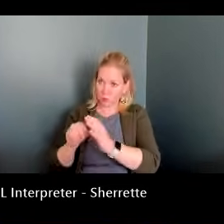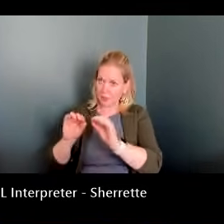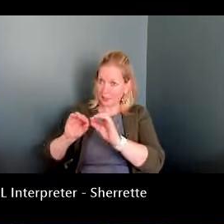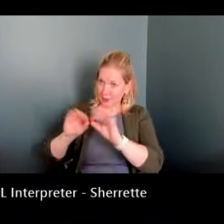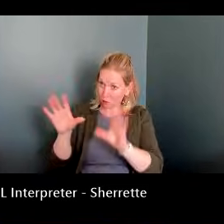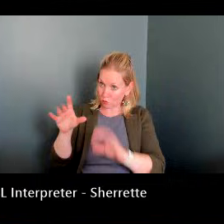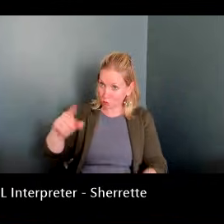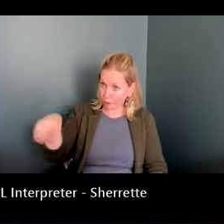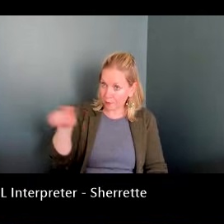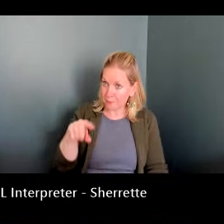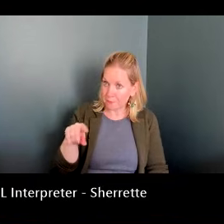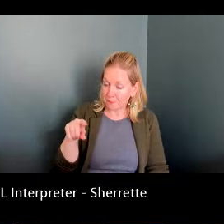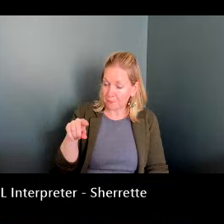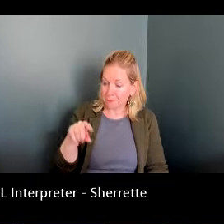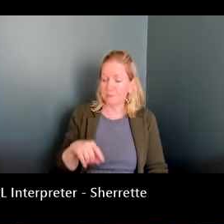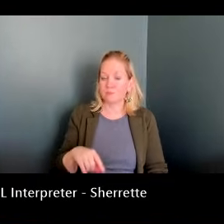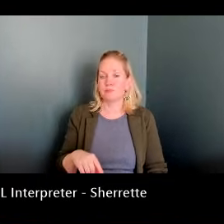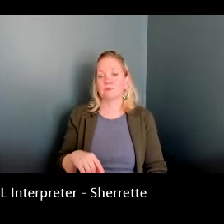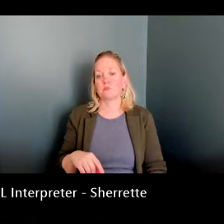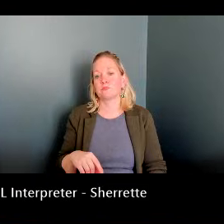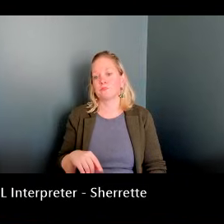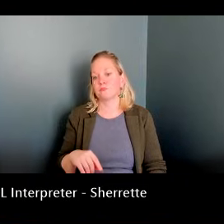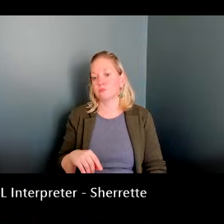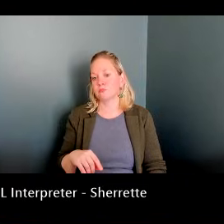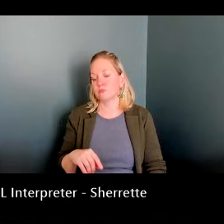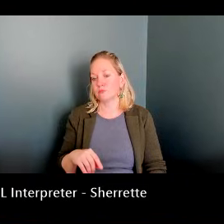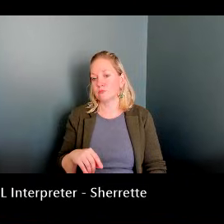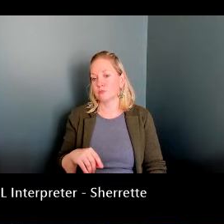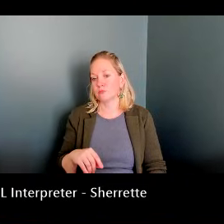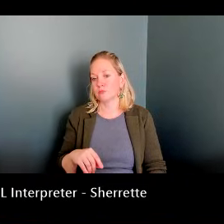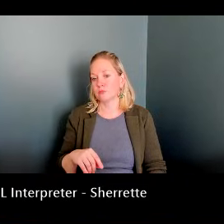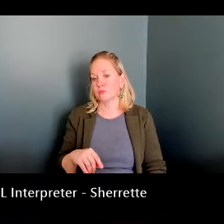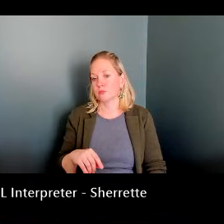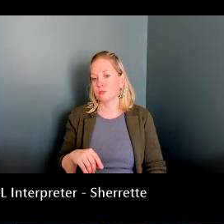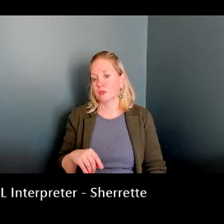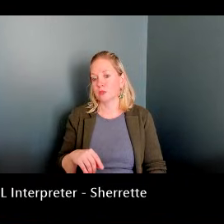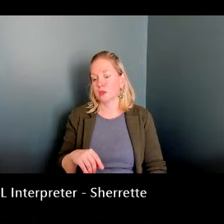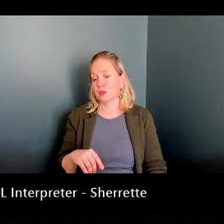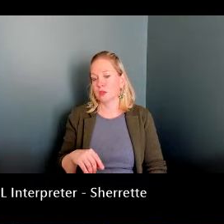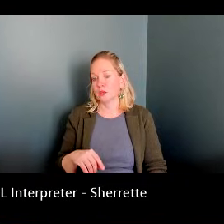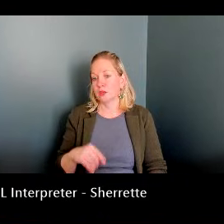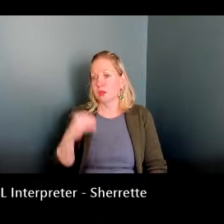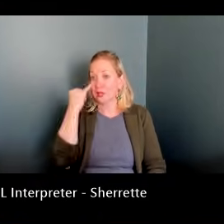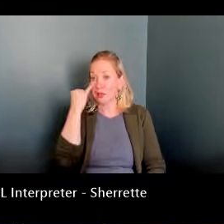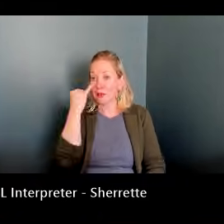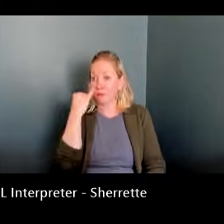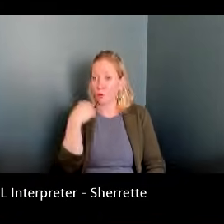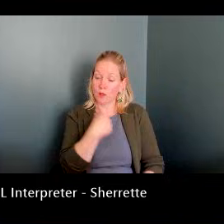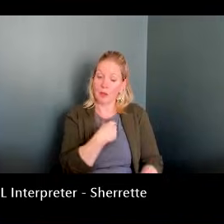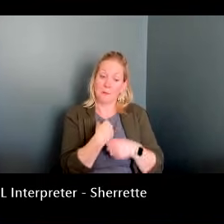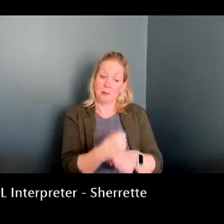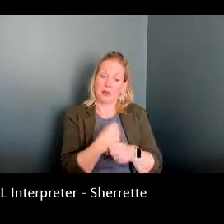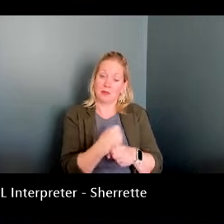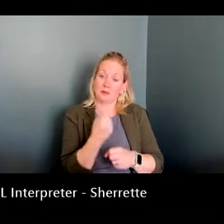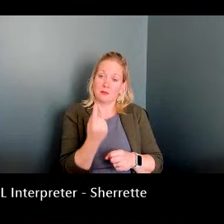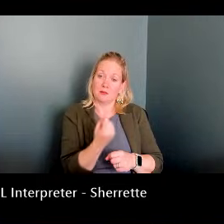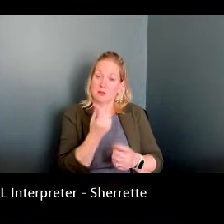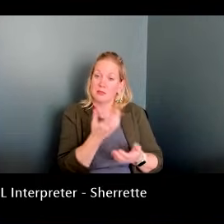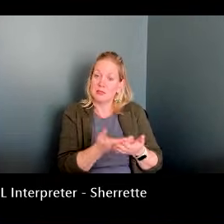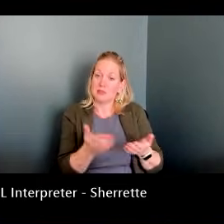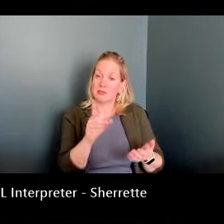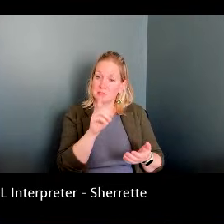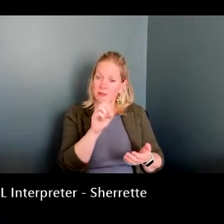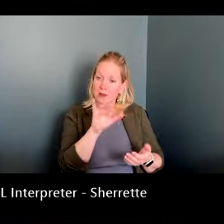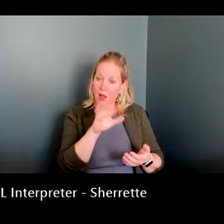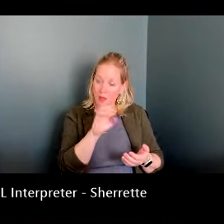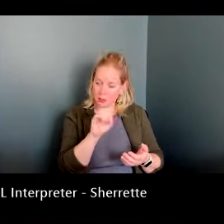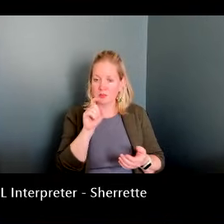make it clear if we're a maker of a device or manufacturer, clear to the doctors and to the